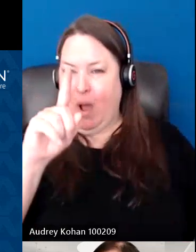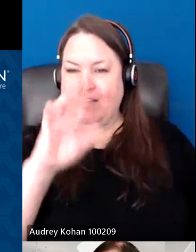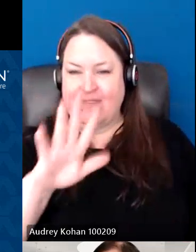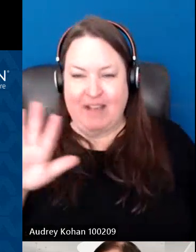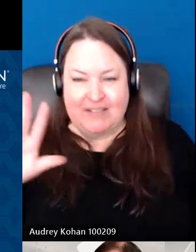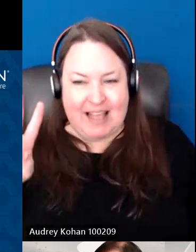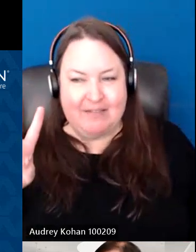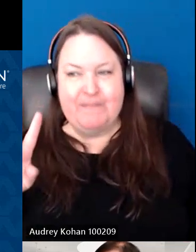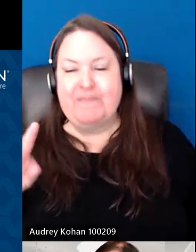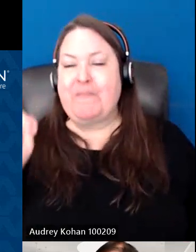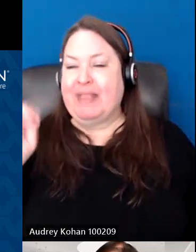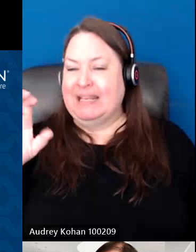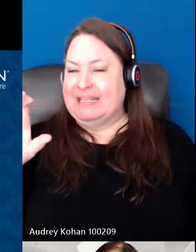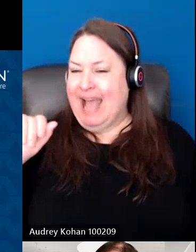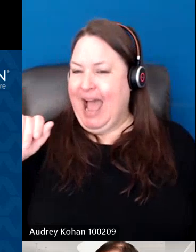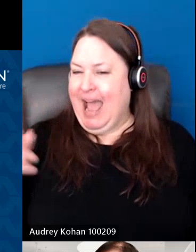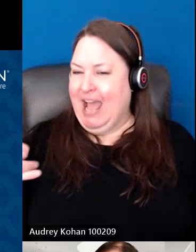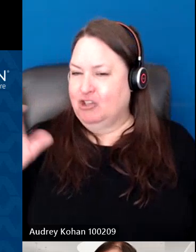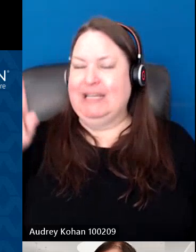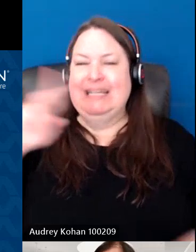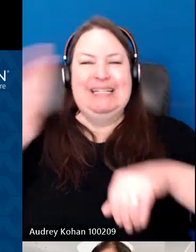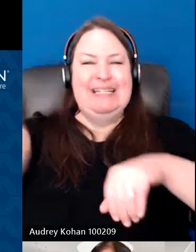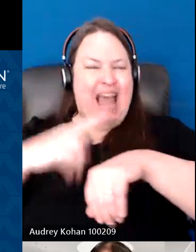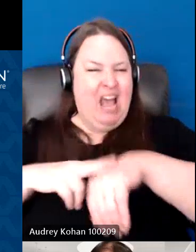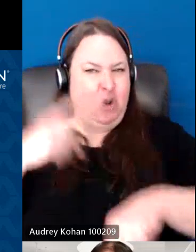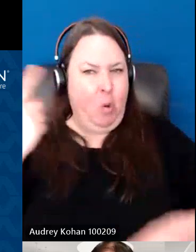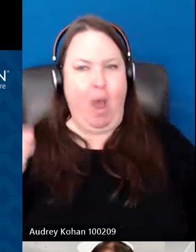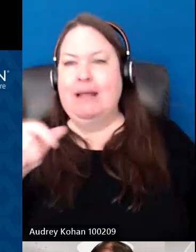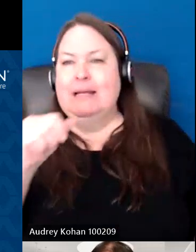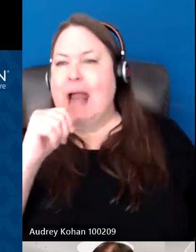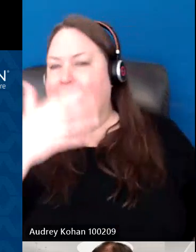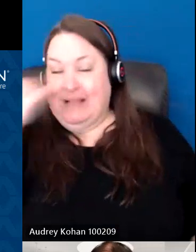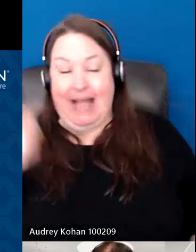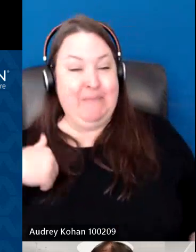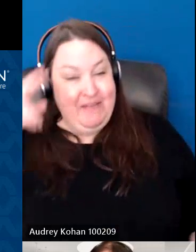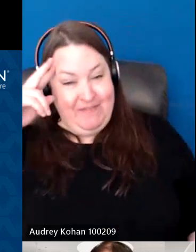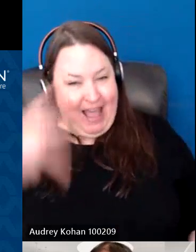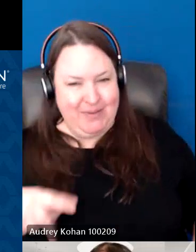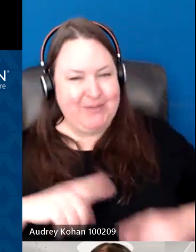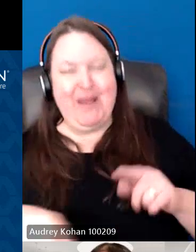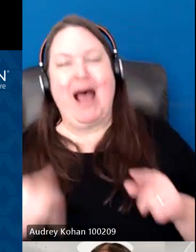ncihc is the national one um not because I'm the vice president but I honestly would not be